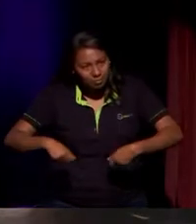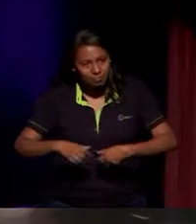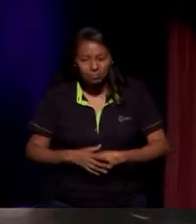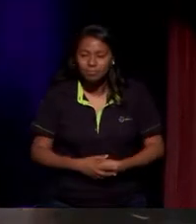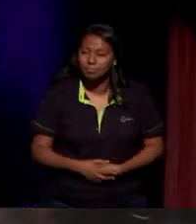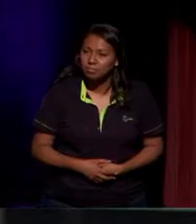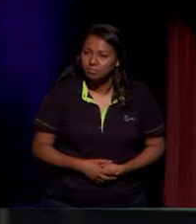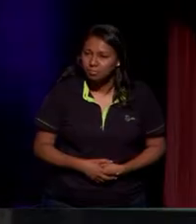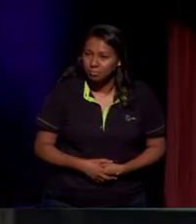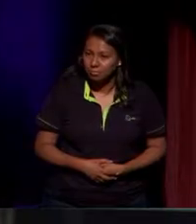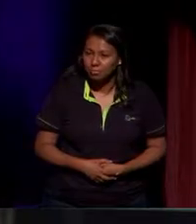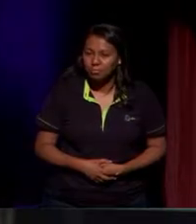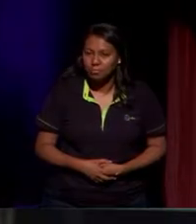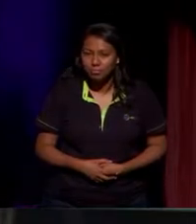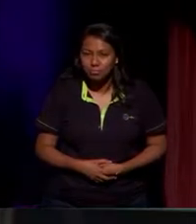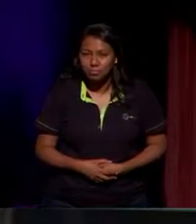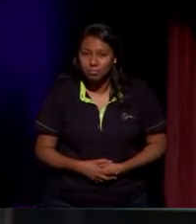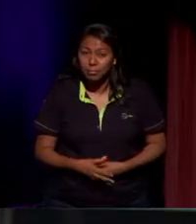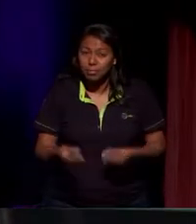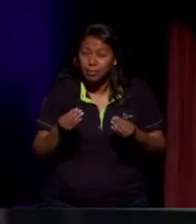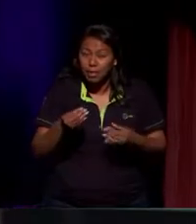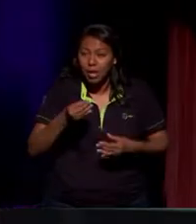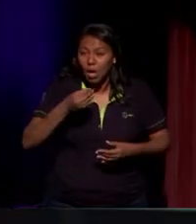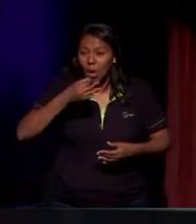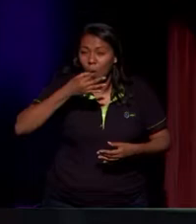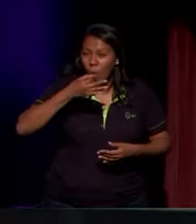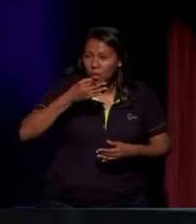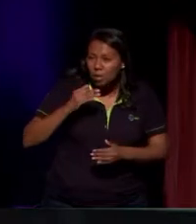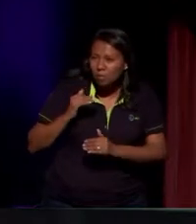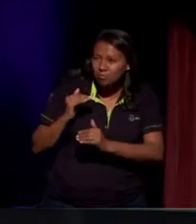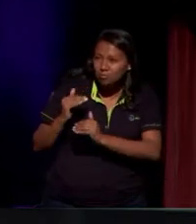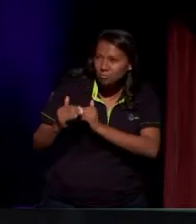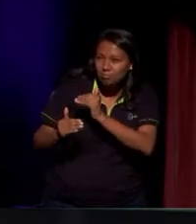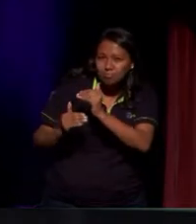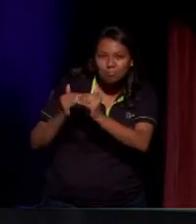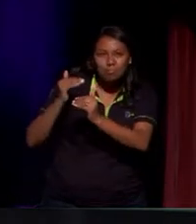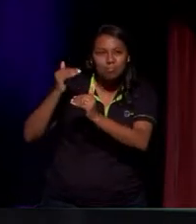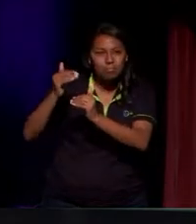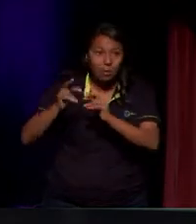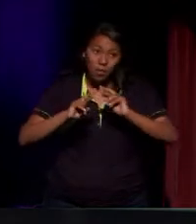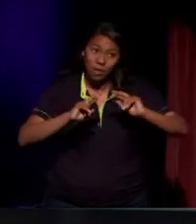a vision of development different from what we have seen.